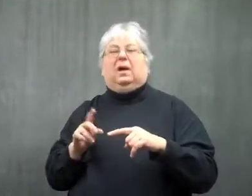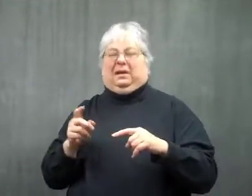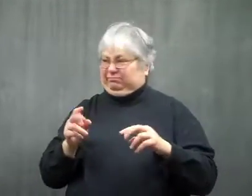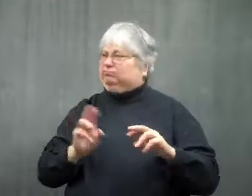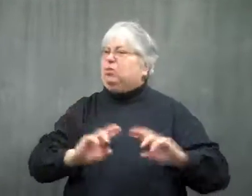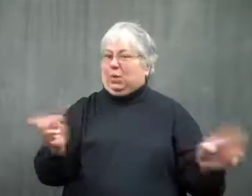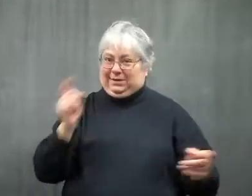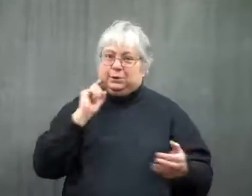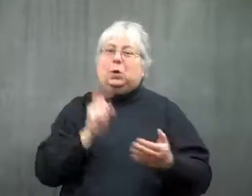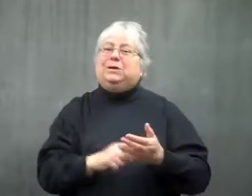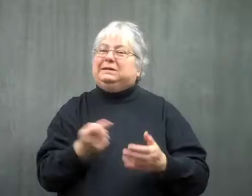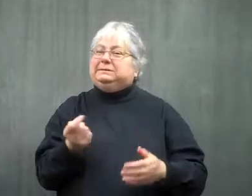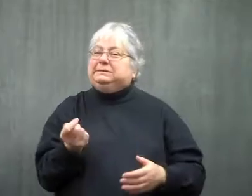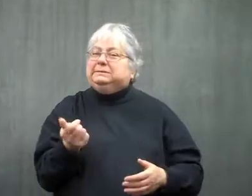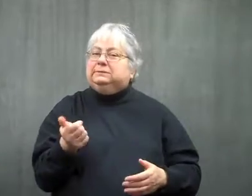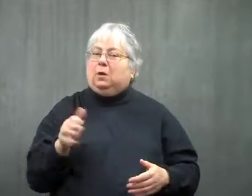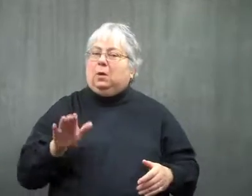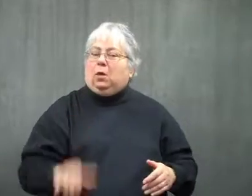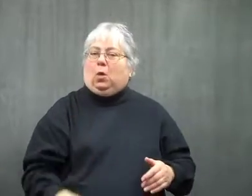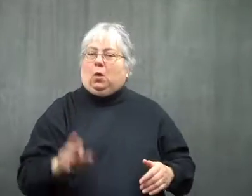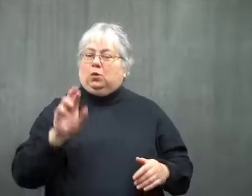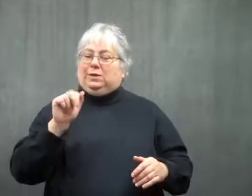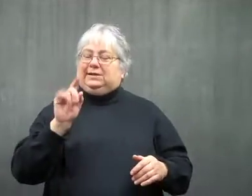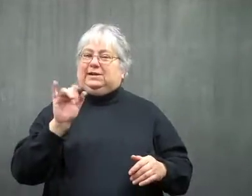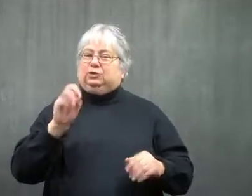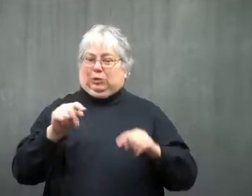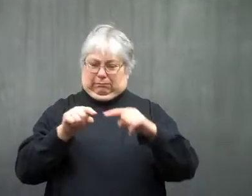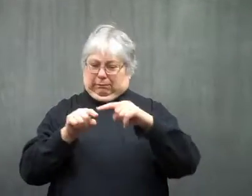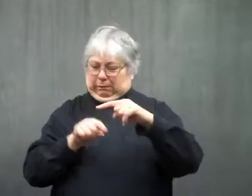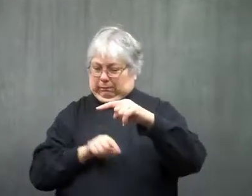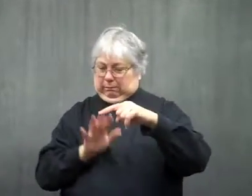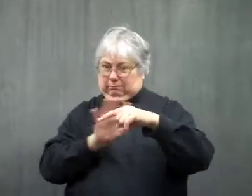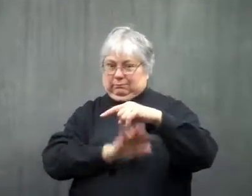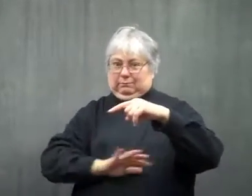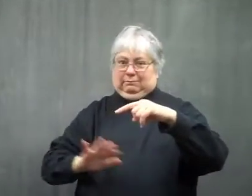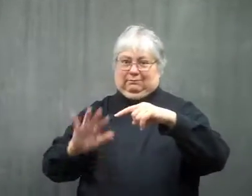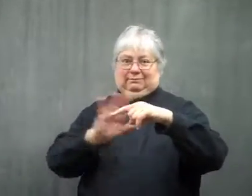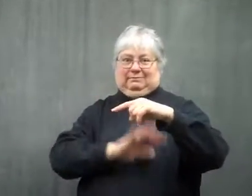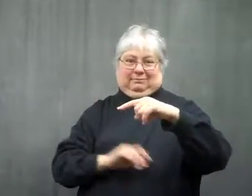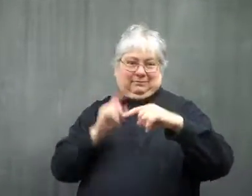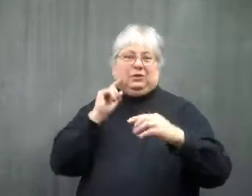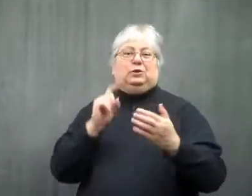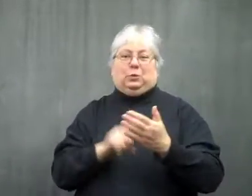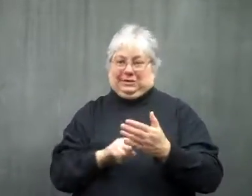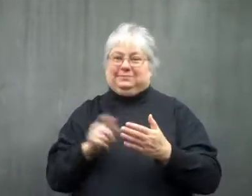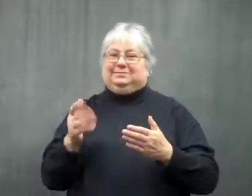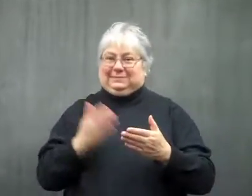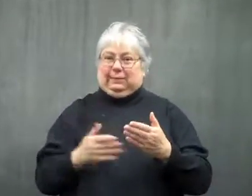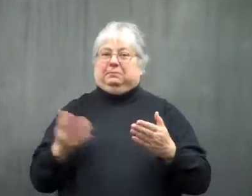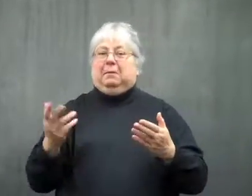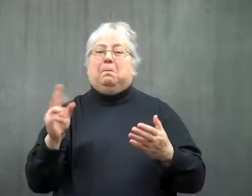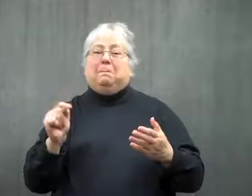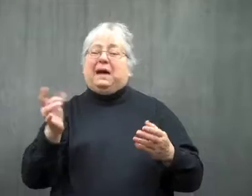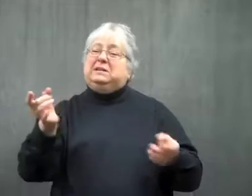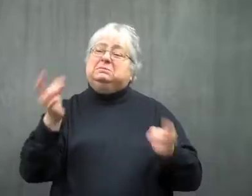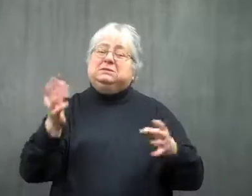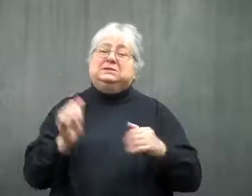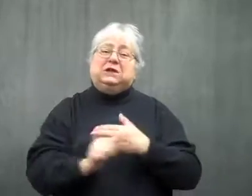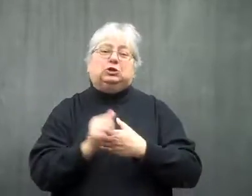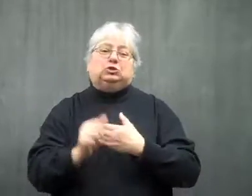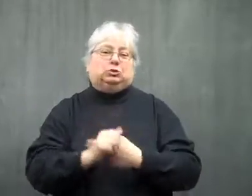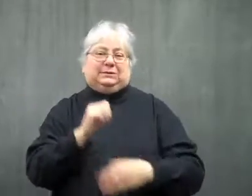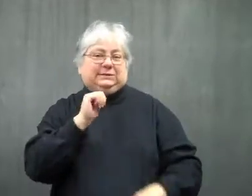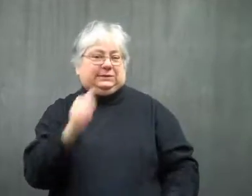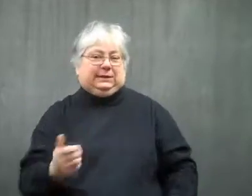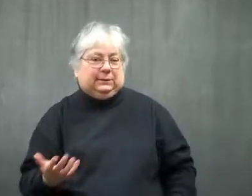There are low levels of radiation in the area, but not at dangerous levels.